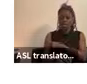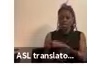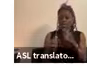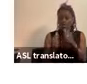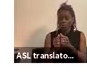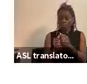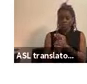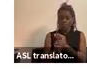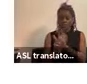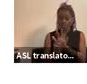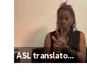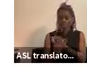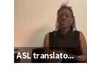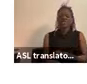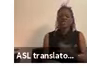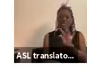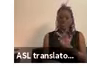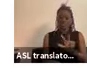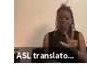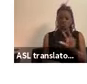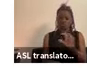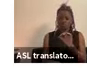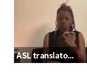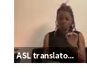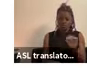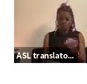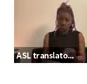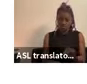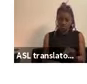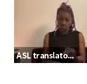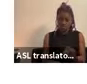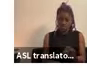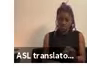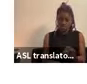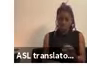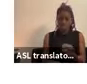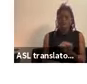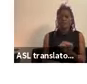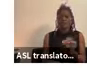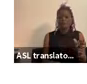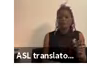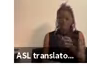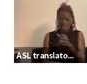Eighty three percent of those hospitalized for covid-19 and one hundred percent of